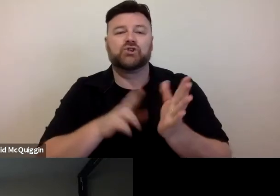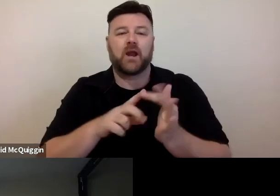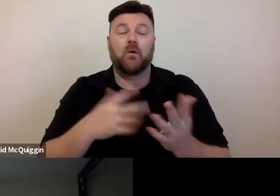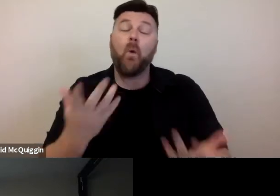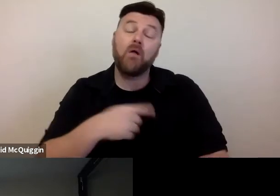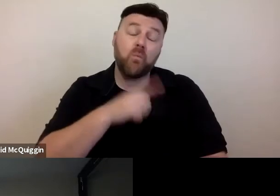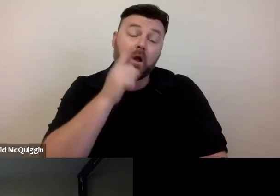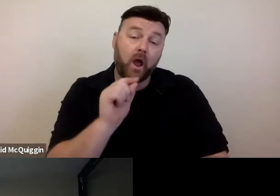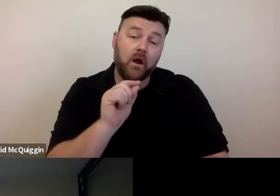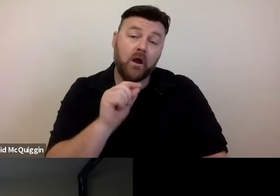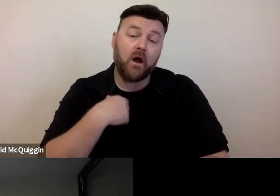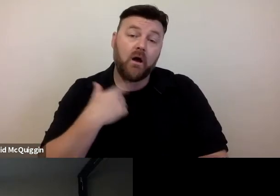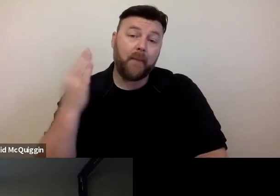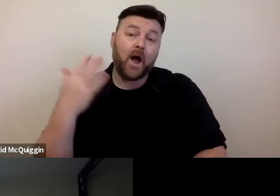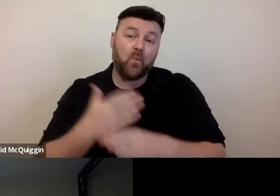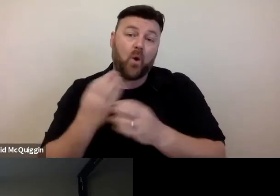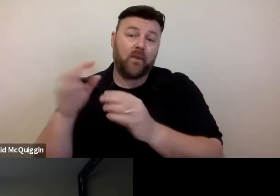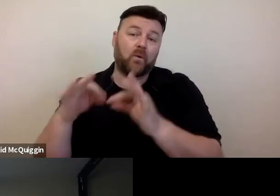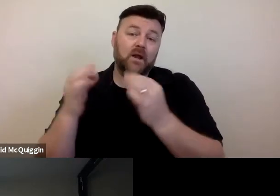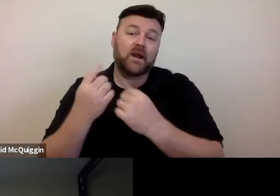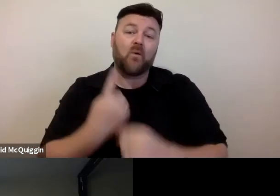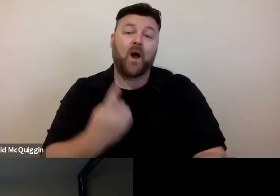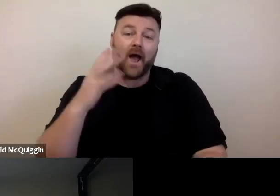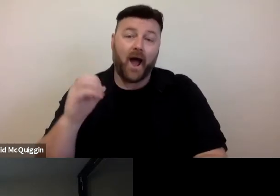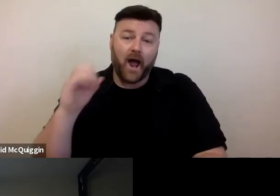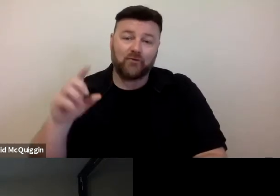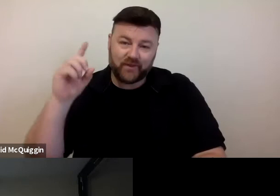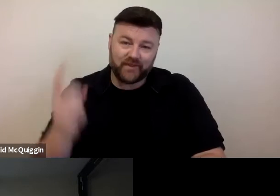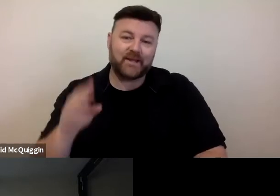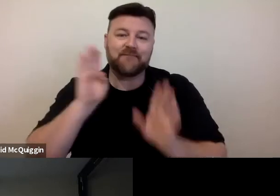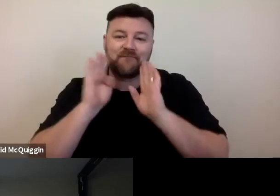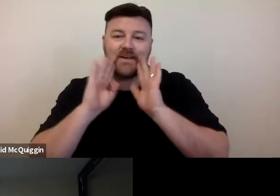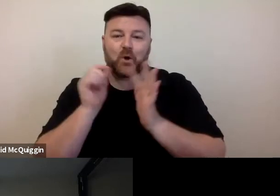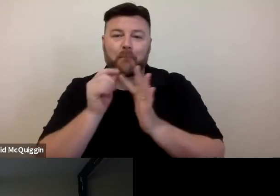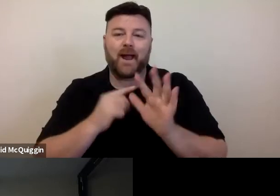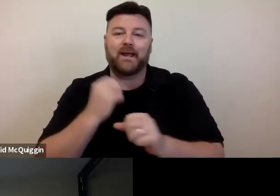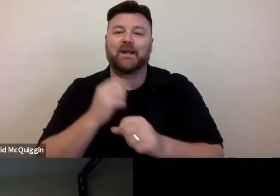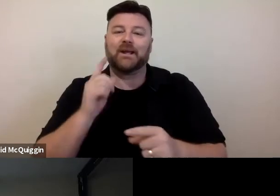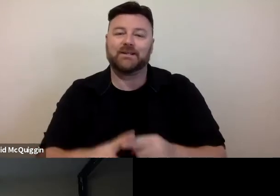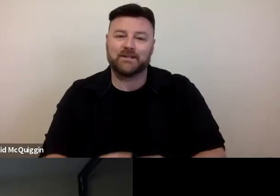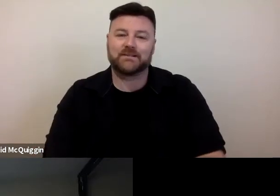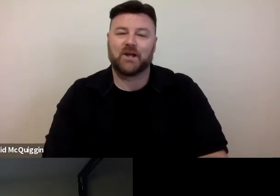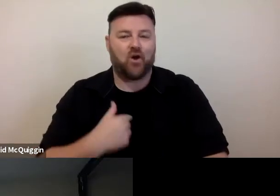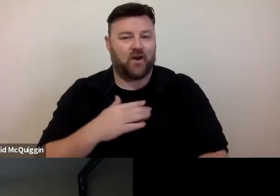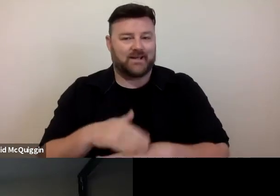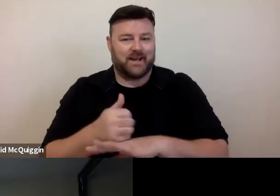that had 100,000 Facebook pages, but that might have been a bit excessive. (LAUGHS I didn't set them up. They did it and then we had to